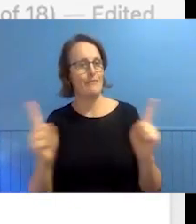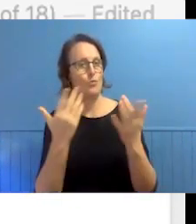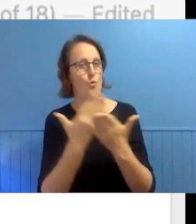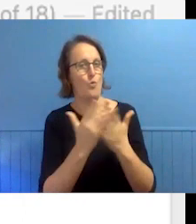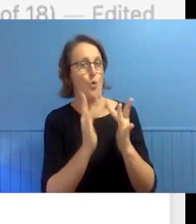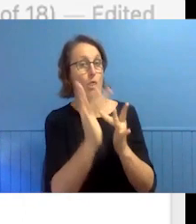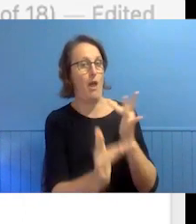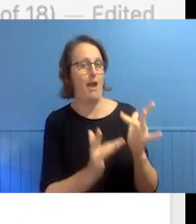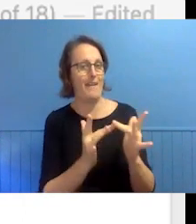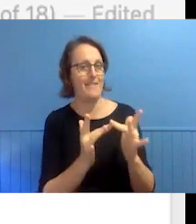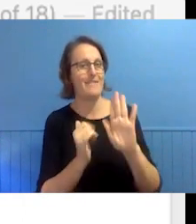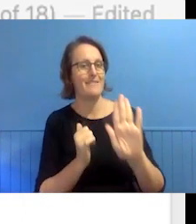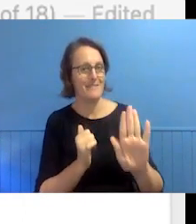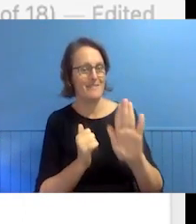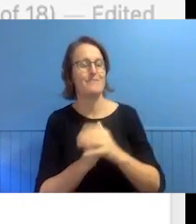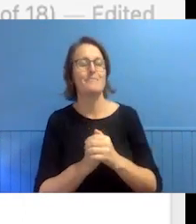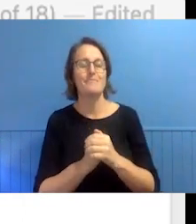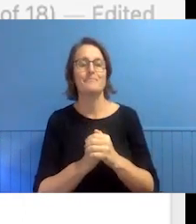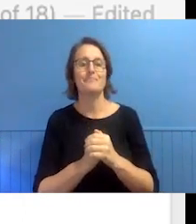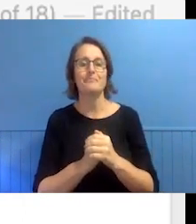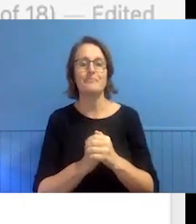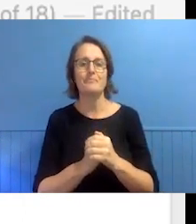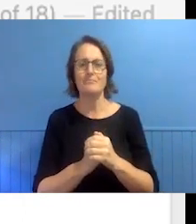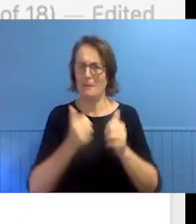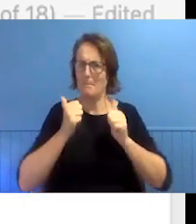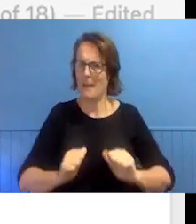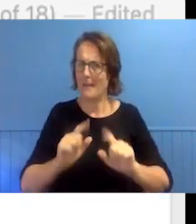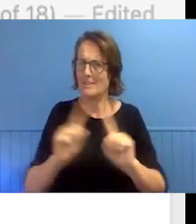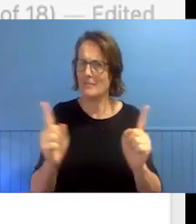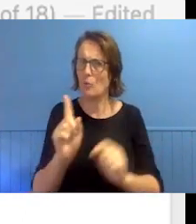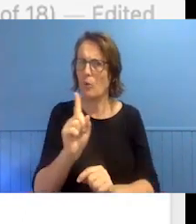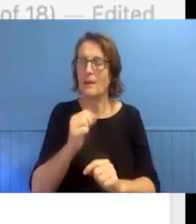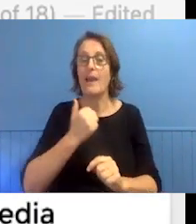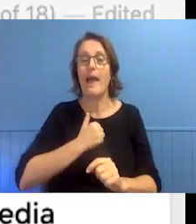we begave differently is regarding our attention spans. So researchers